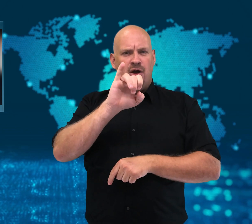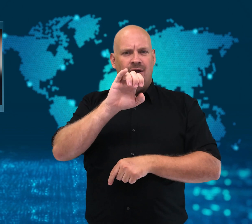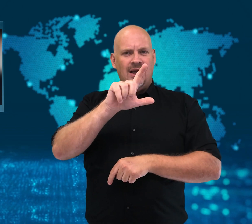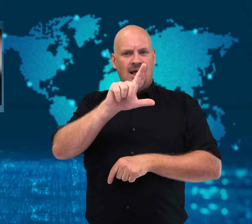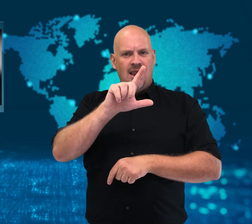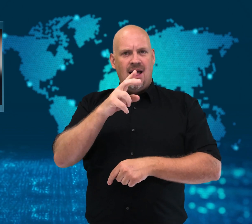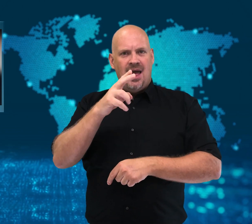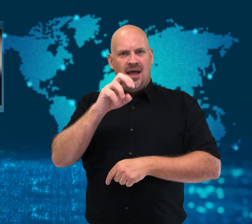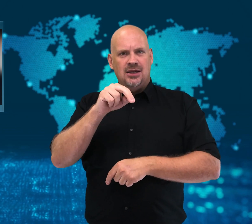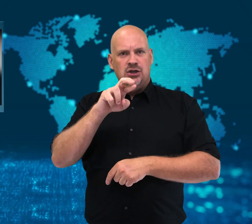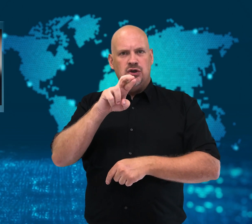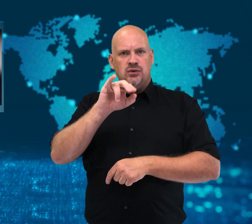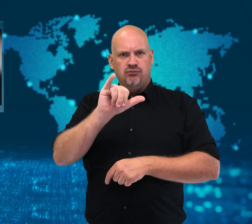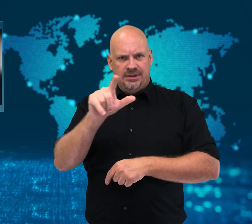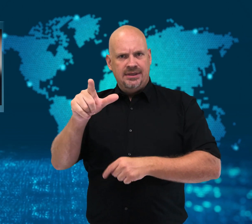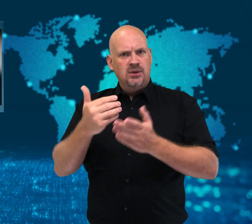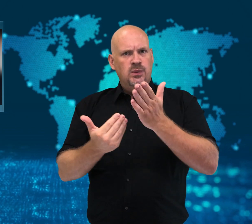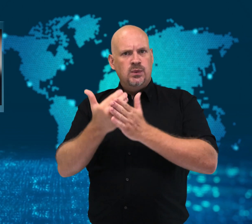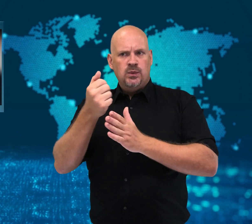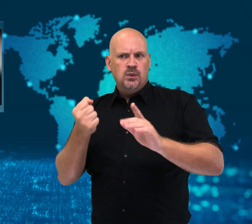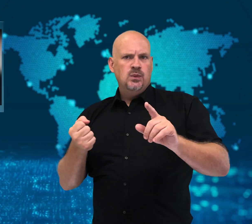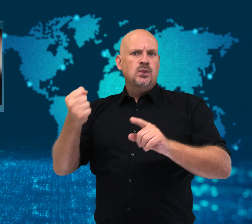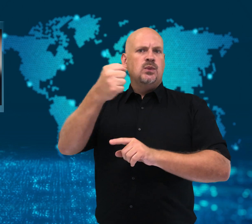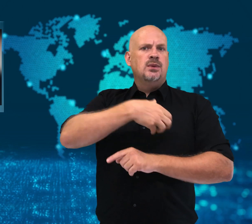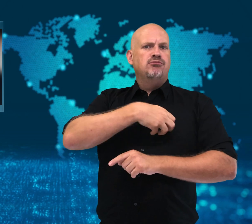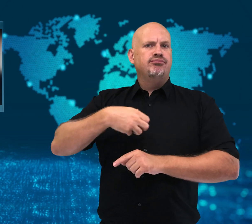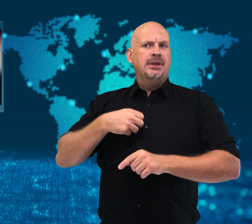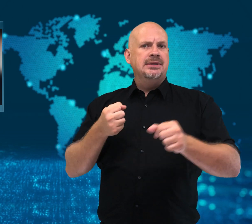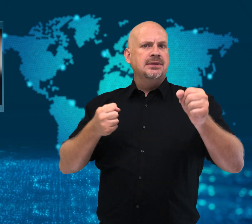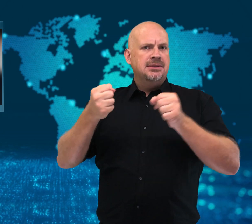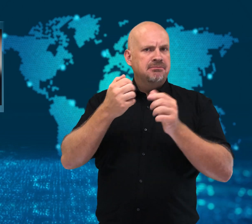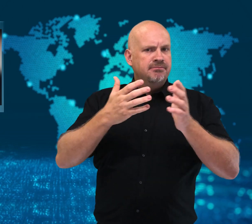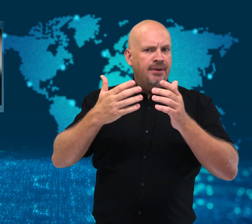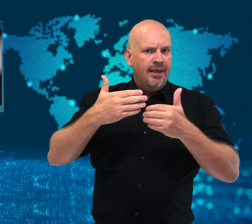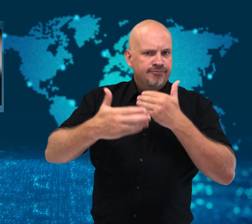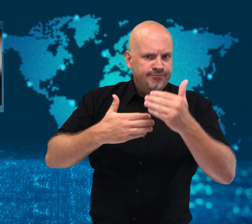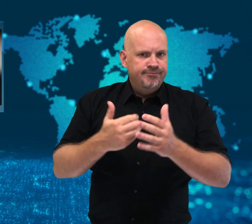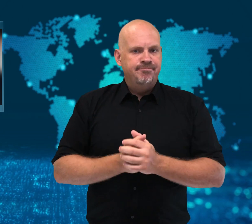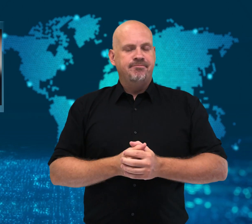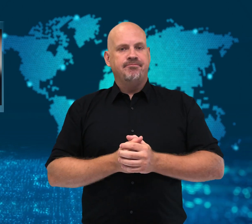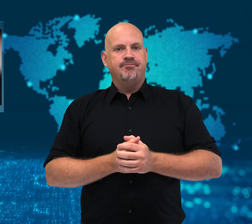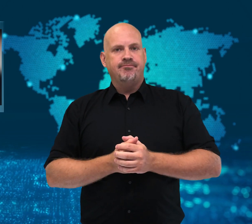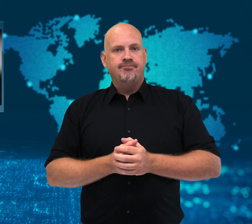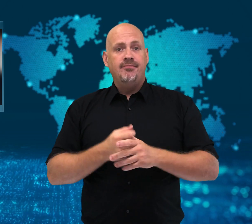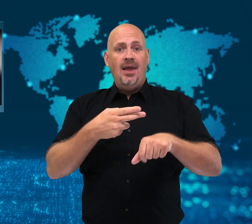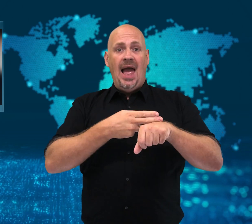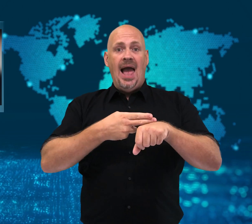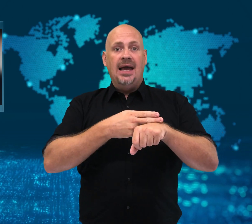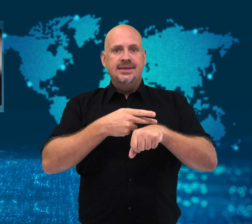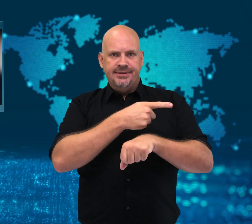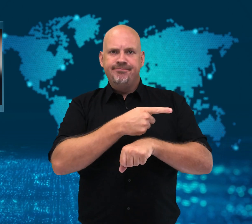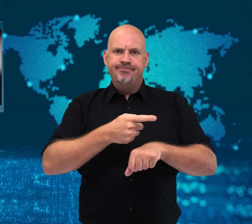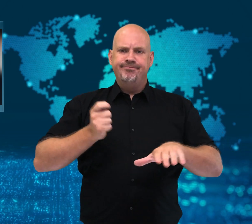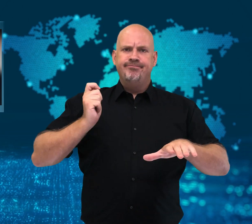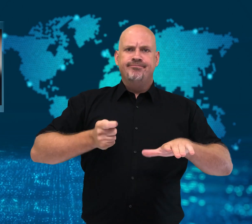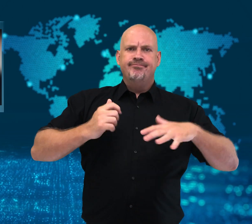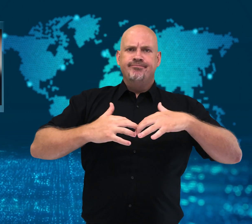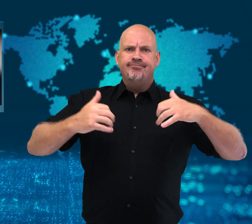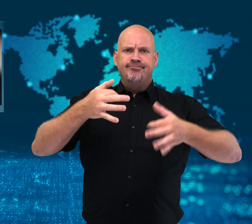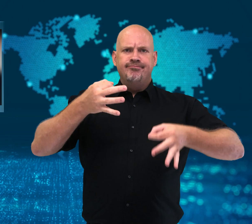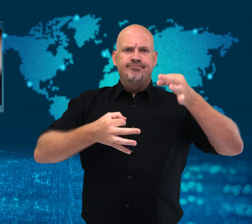A Haitian judge says the President of the Supreme Court usually